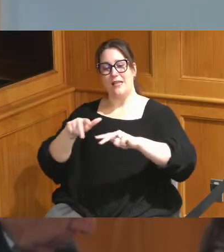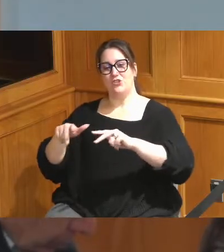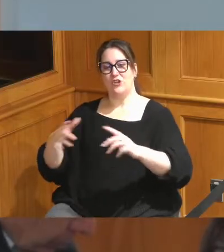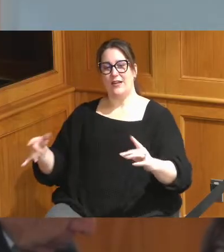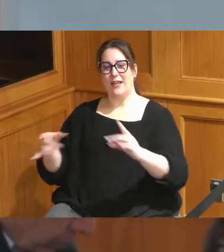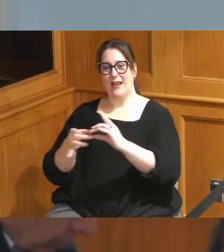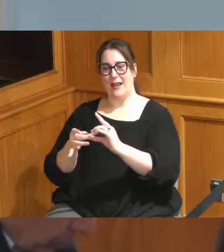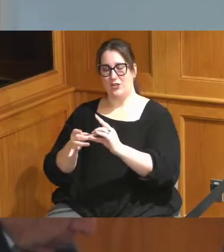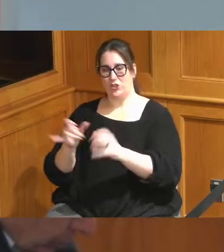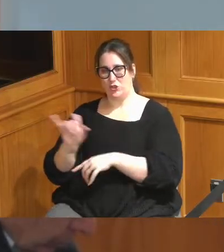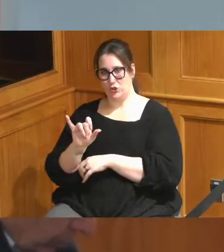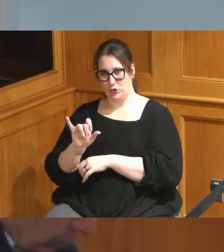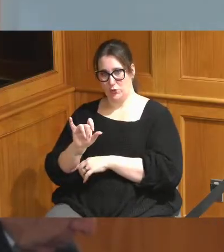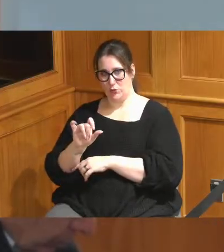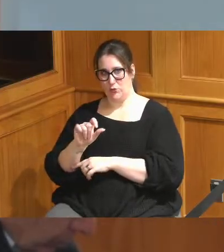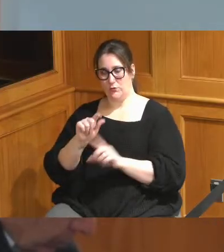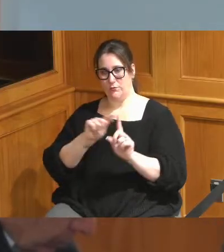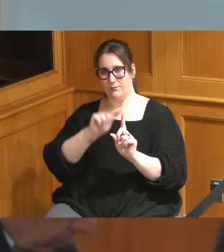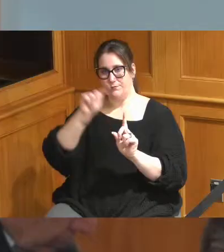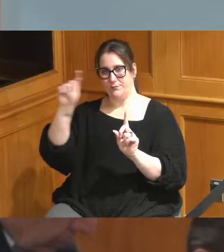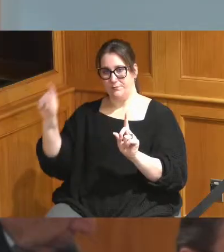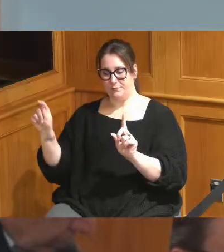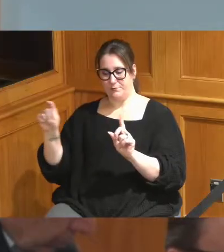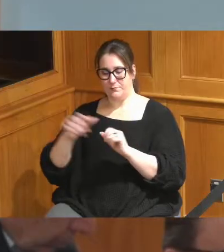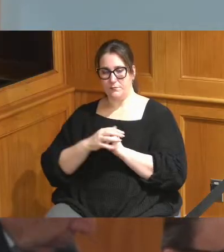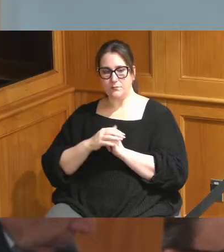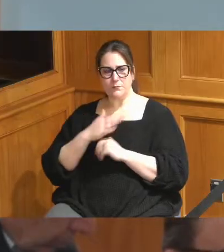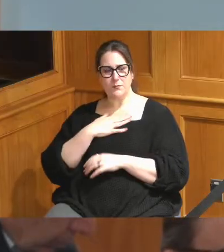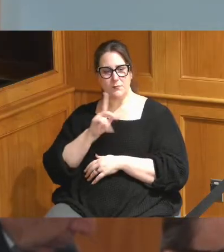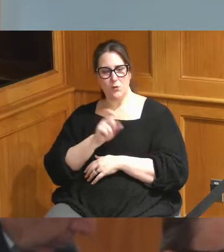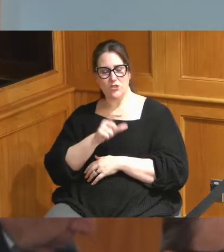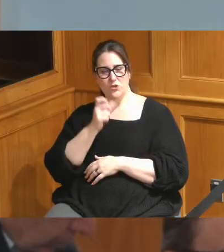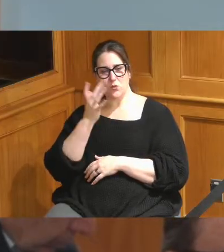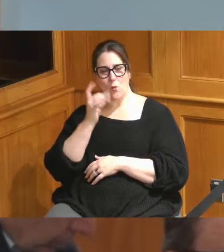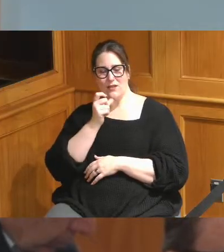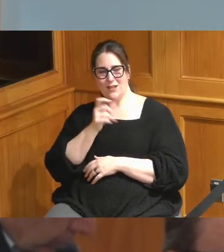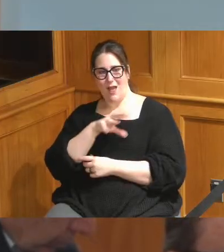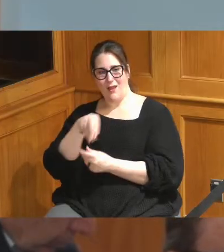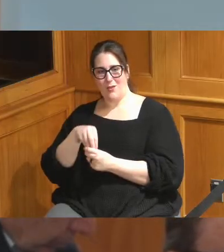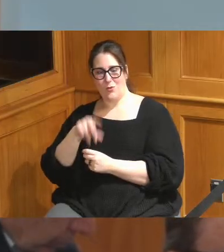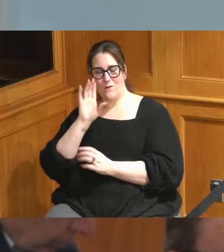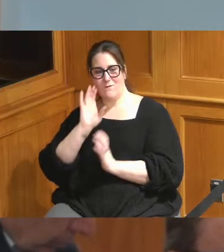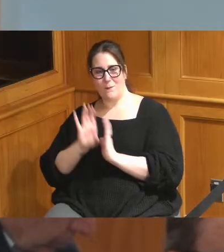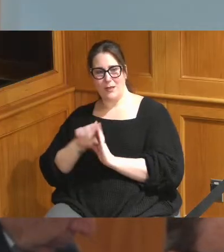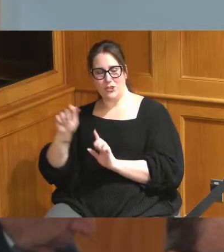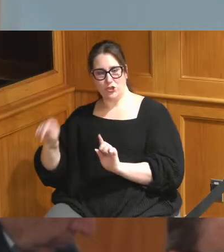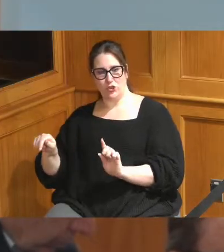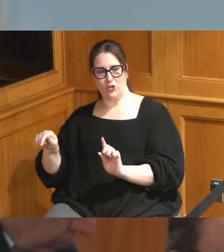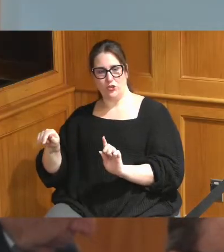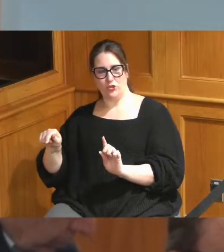Smale Park. Well, my question is why is it not included in the next? Can't you just include it on